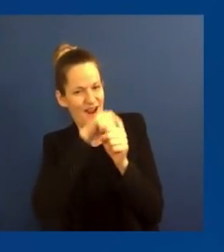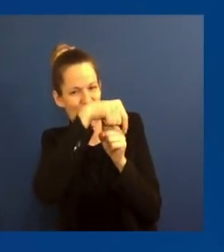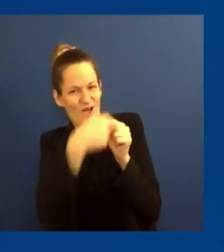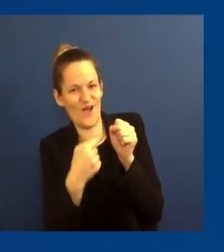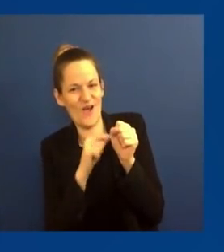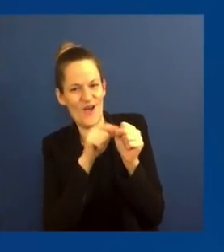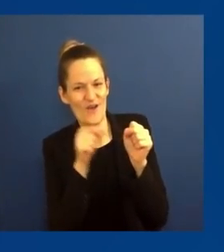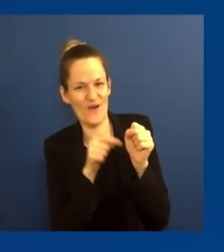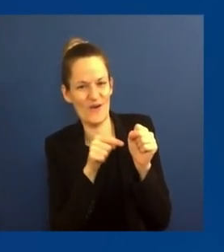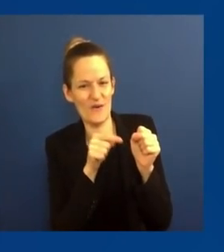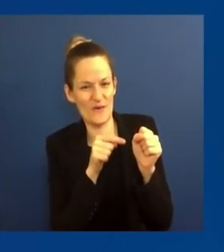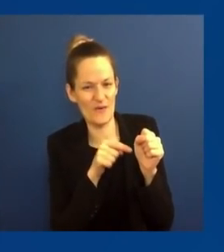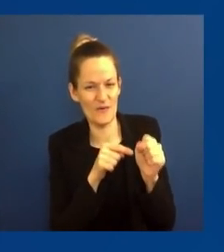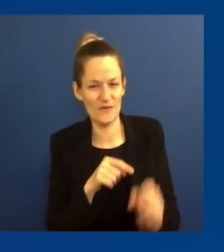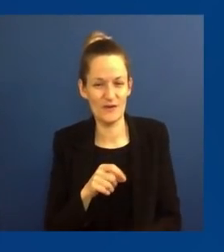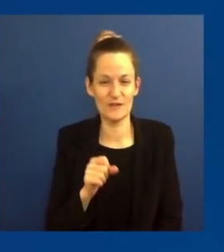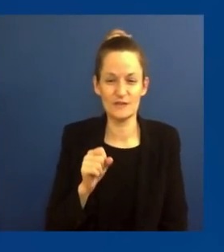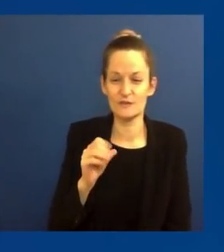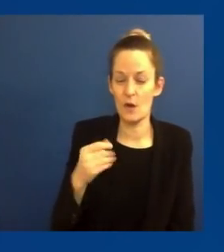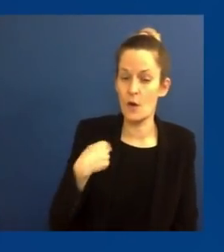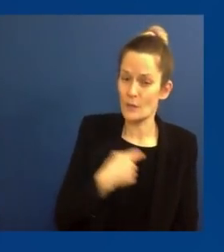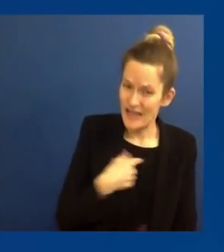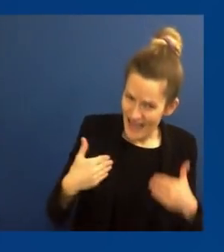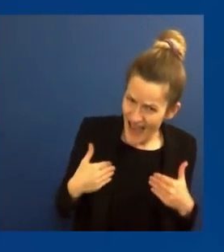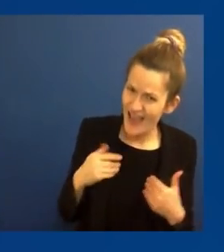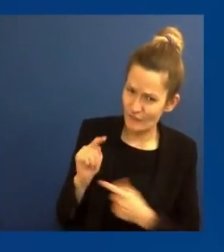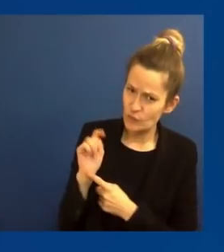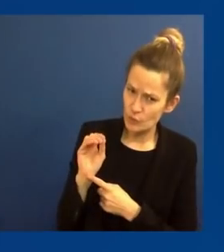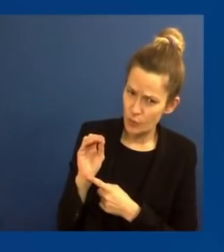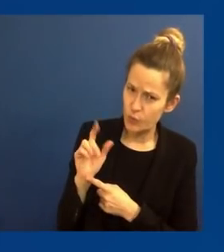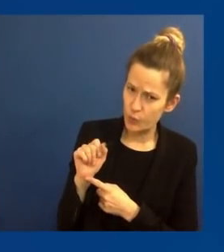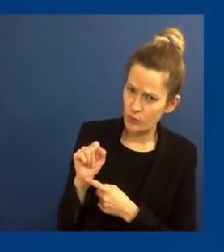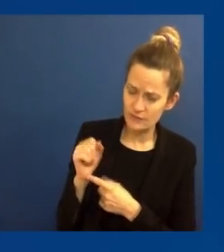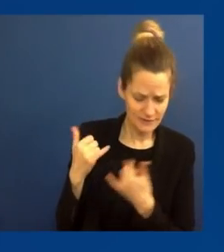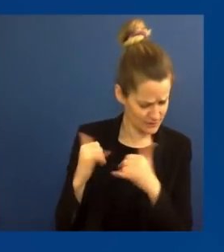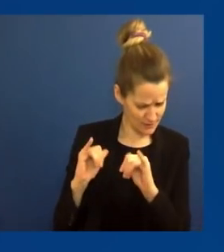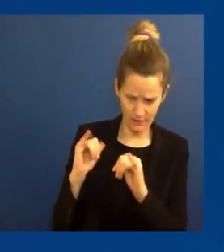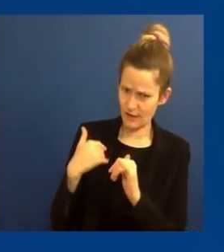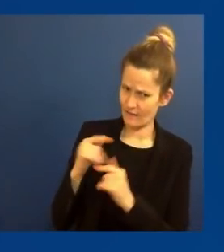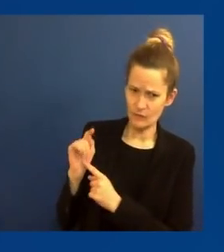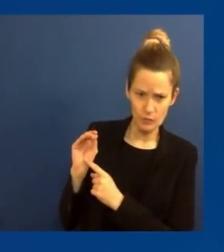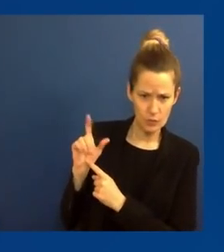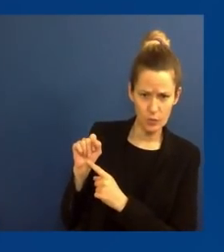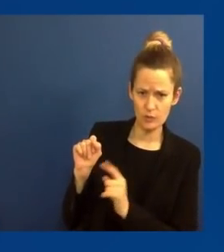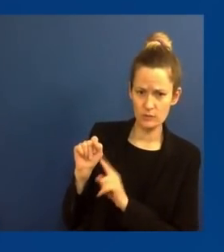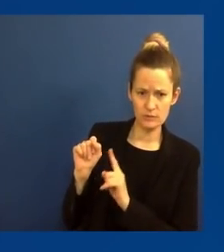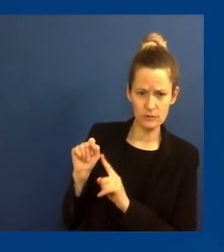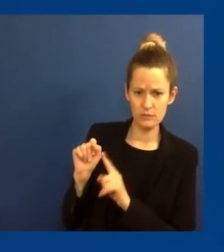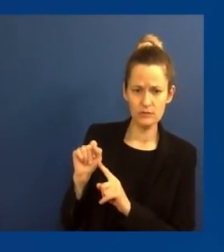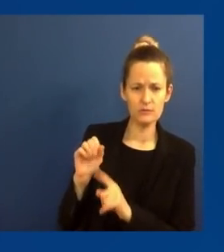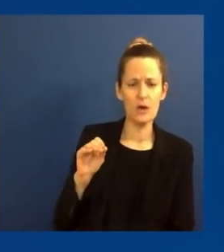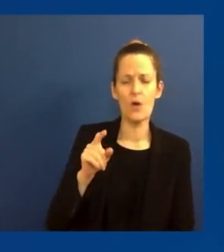does not disrupt us as much as we would have been disrupted if we didn't have the vaccines in the first place,